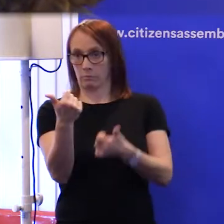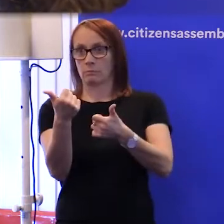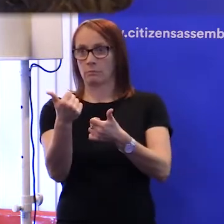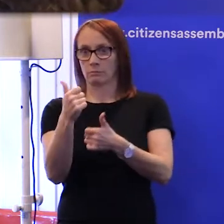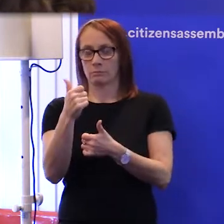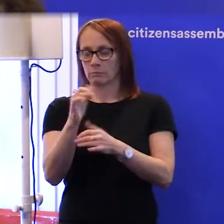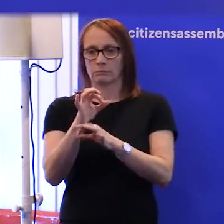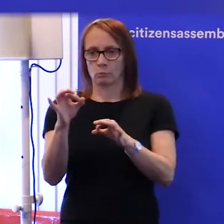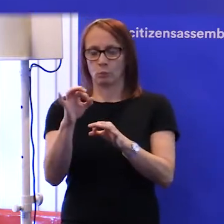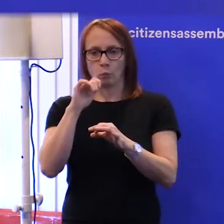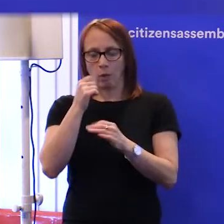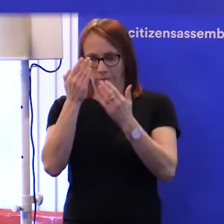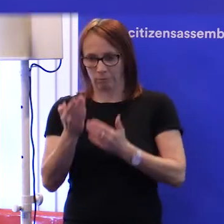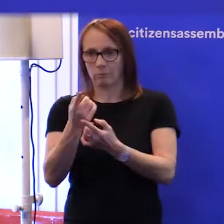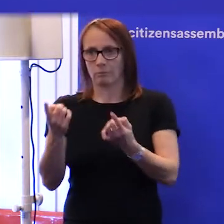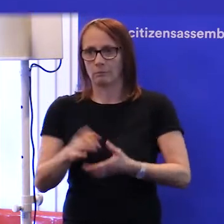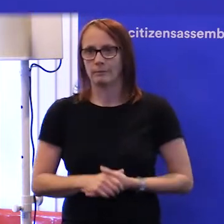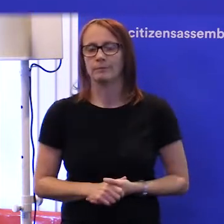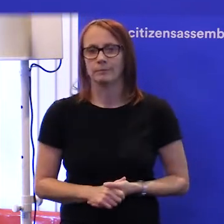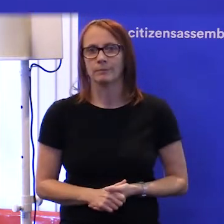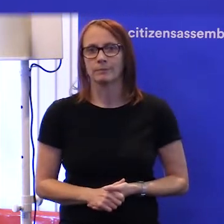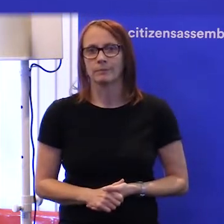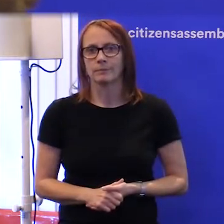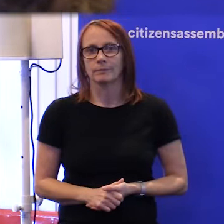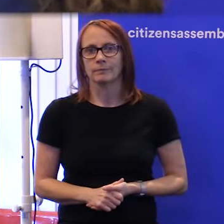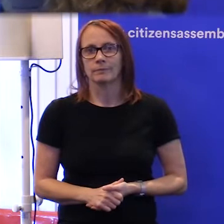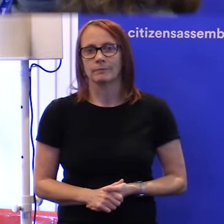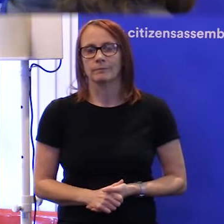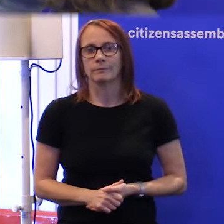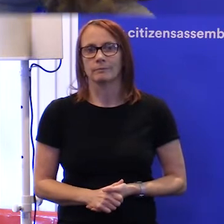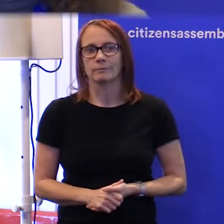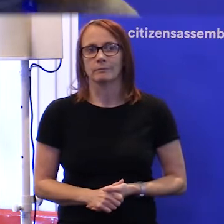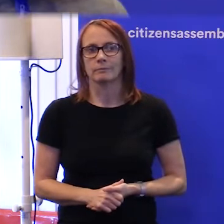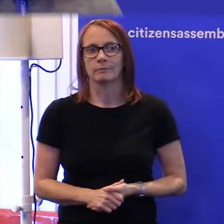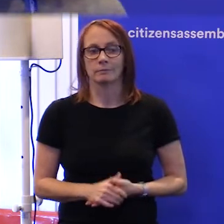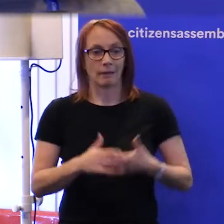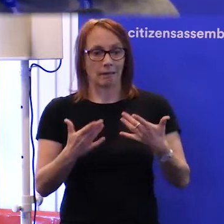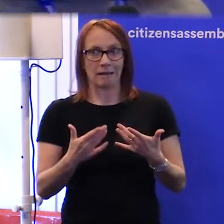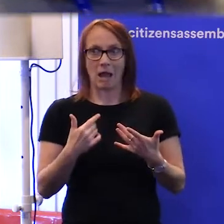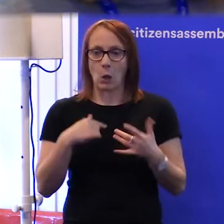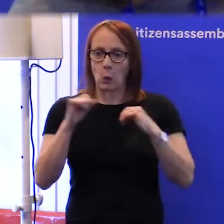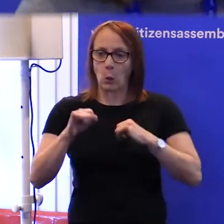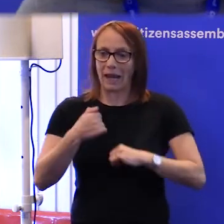adhering to that request so I'm the only thing between you and your dinner so I